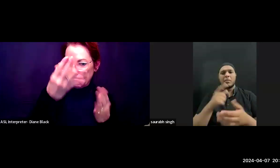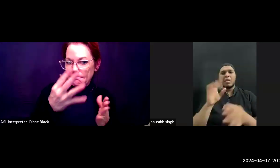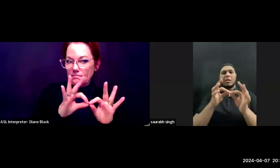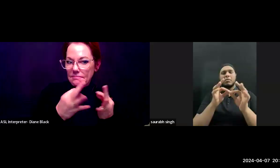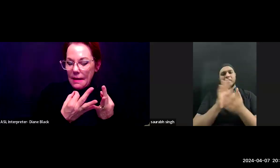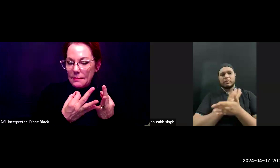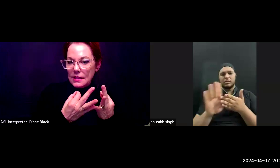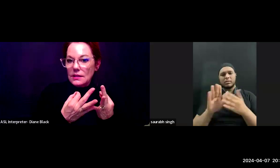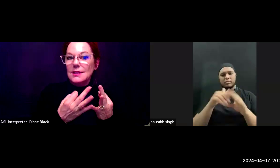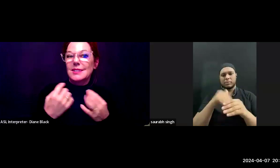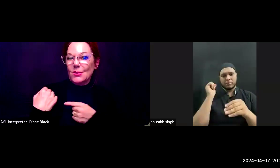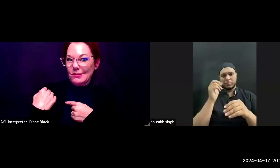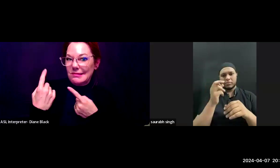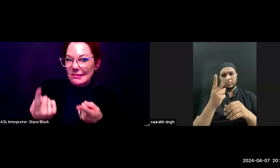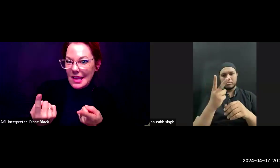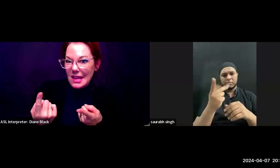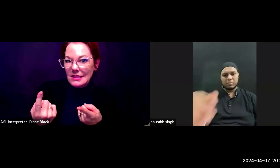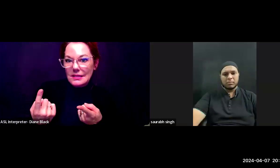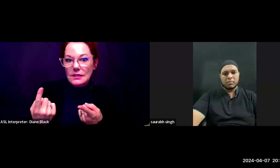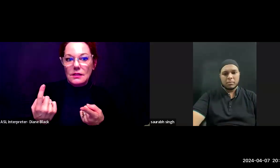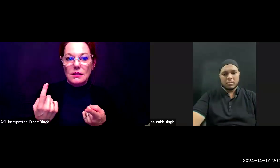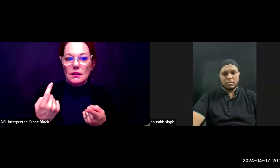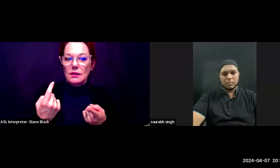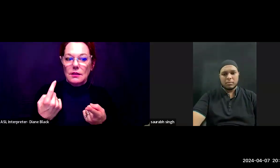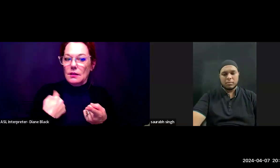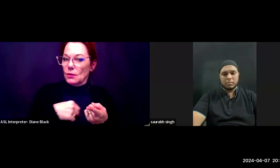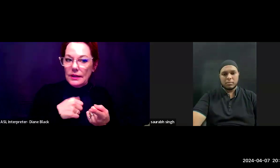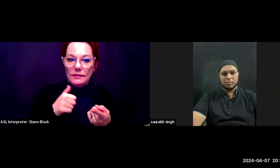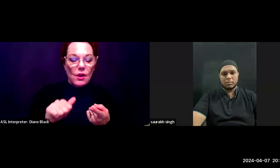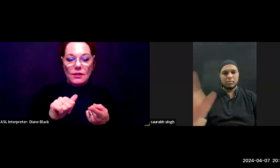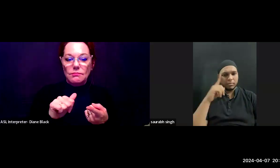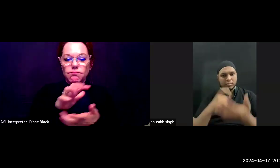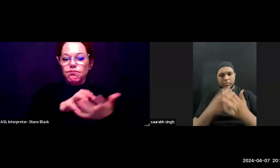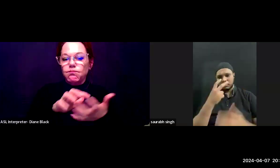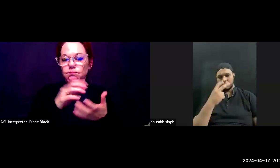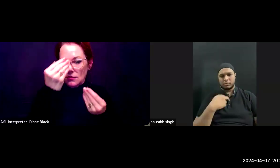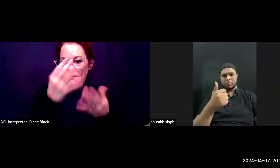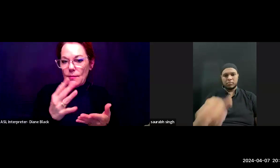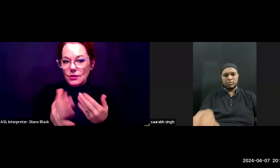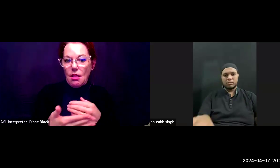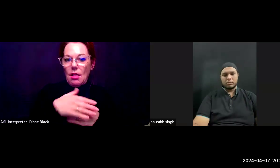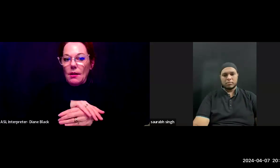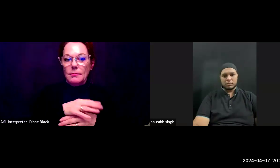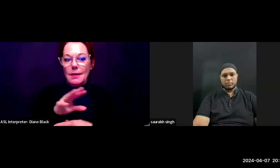and since then we have been jumbling the pedigrees. okay so that is why I masked the family tree completely